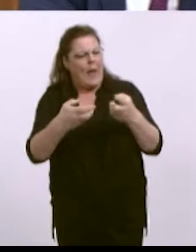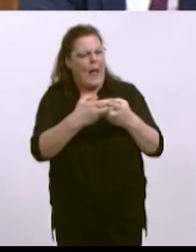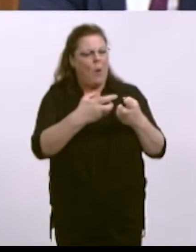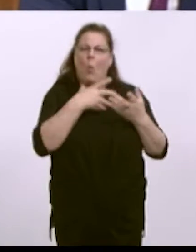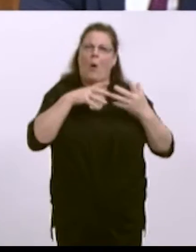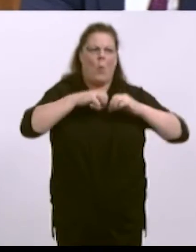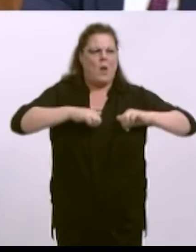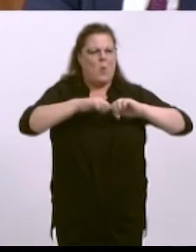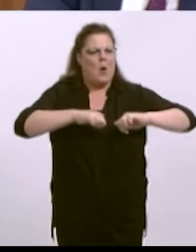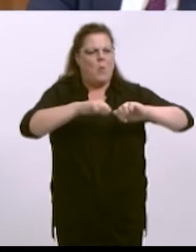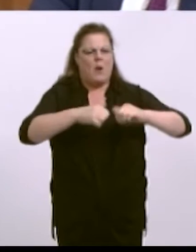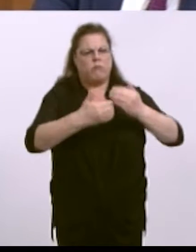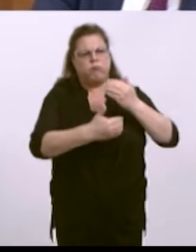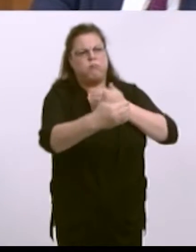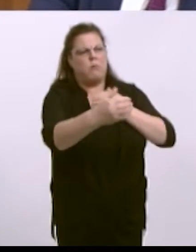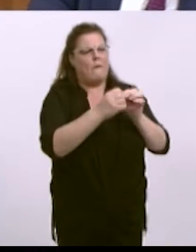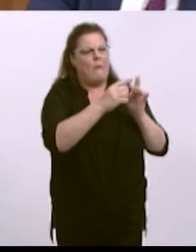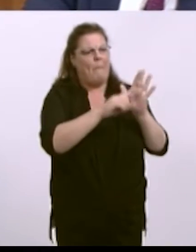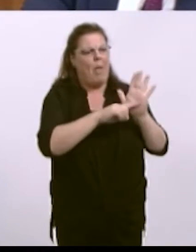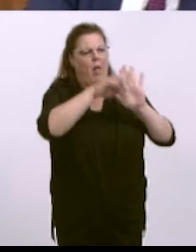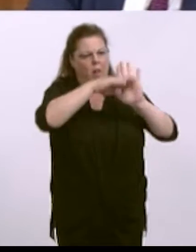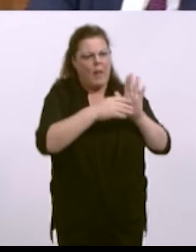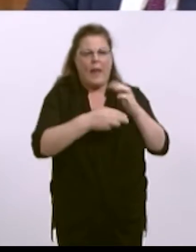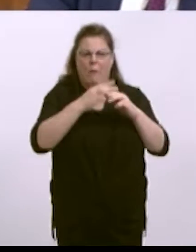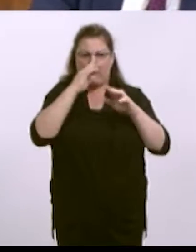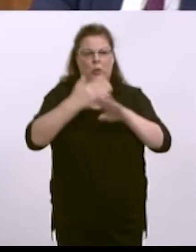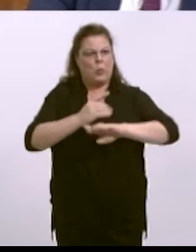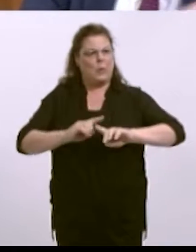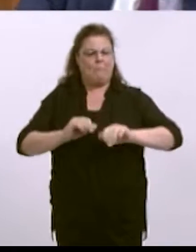better ways to deliver a better service now. From our perspective, a law is what is required